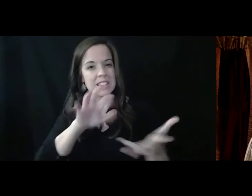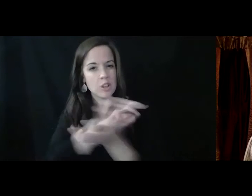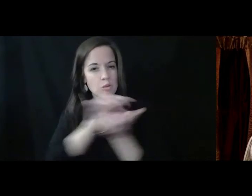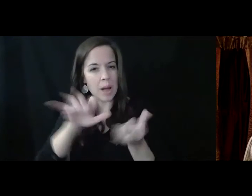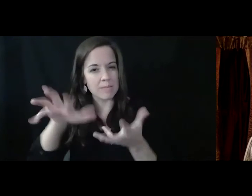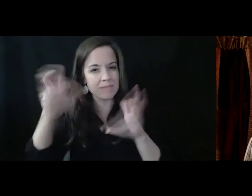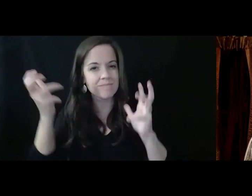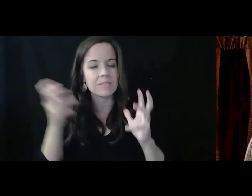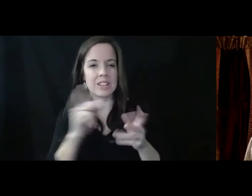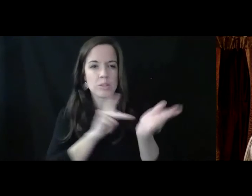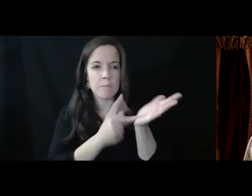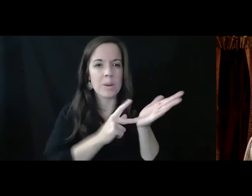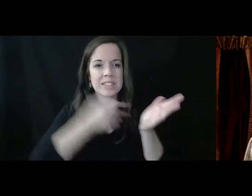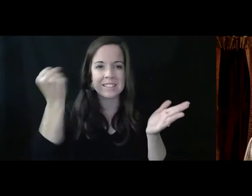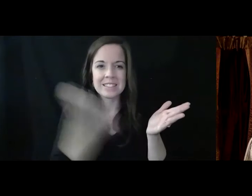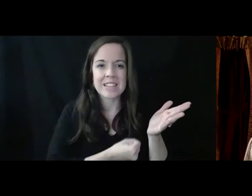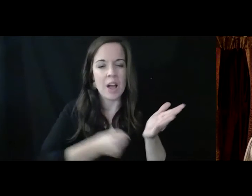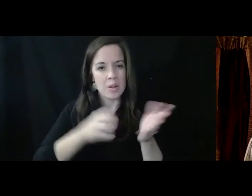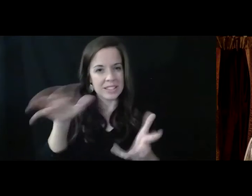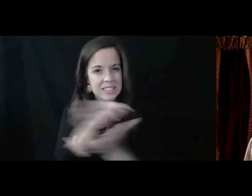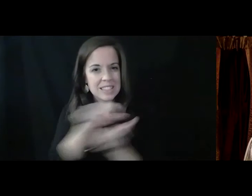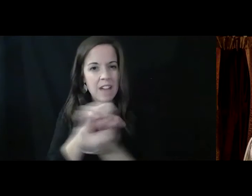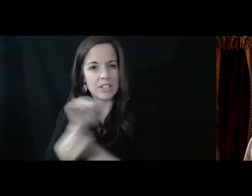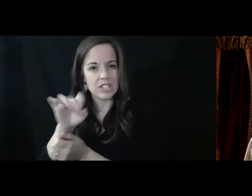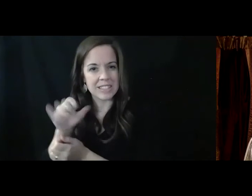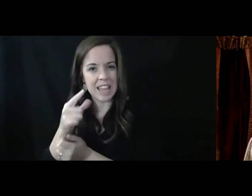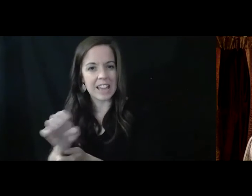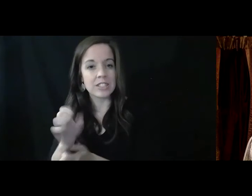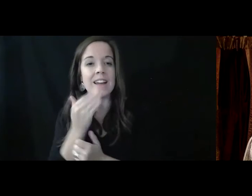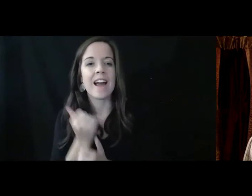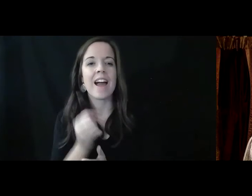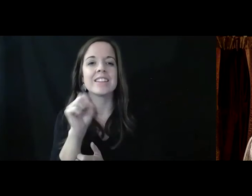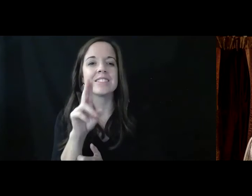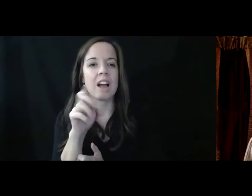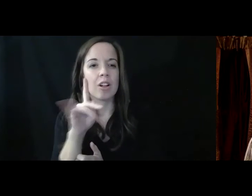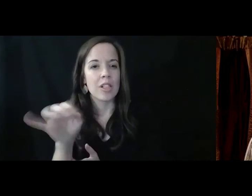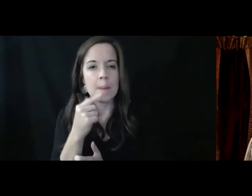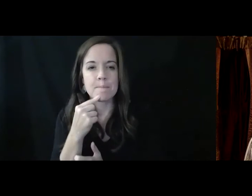salve // savage and sage // it’s honeysuckle and bitter oleander // only a lawyer could make sense